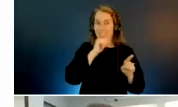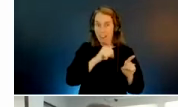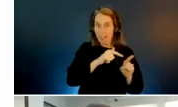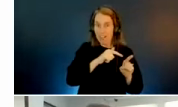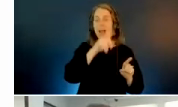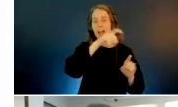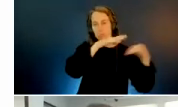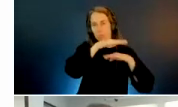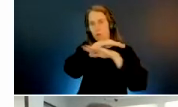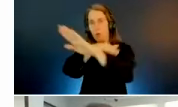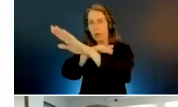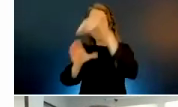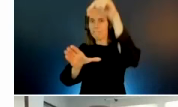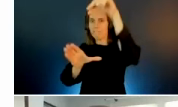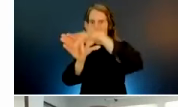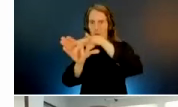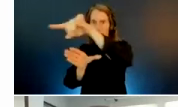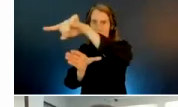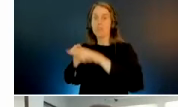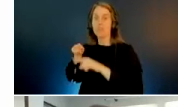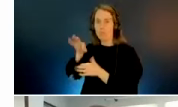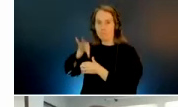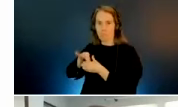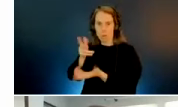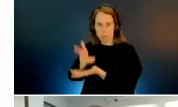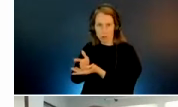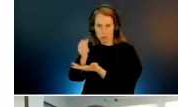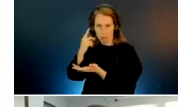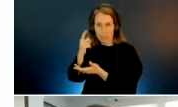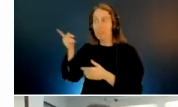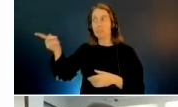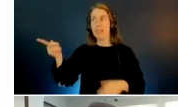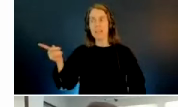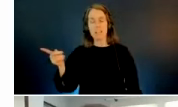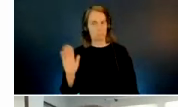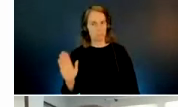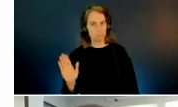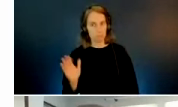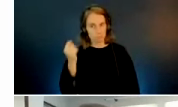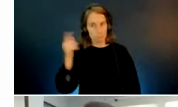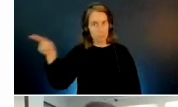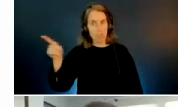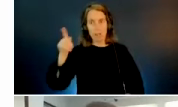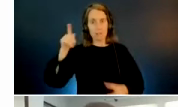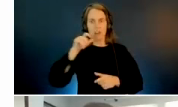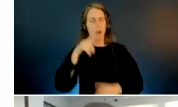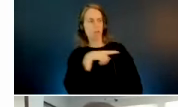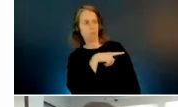um so so please know that that's not the thing um but if somebody is in your car who isn't eligible